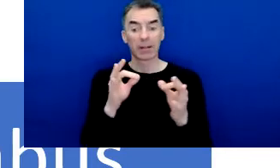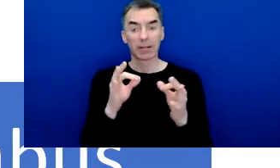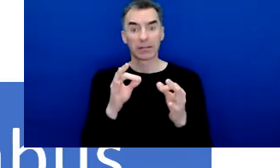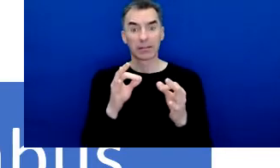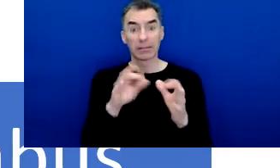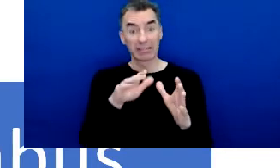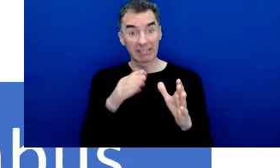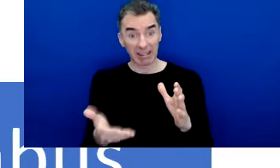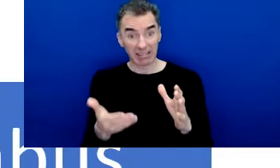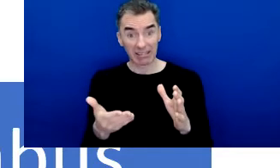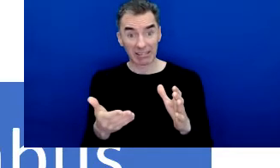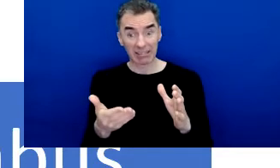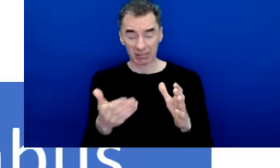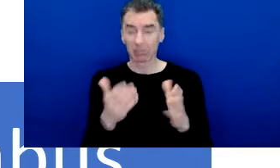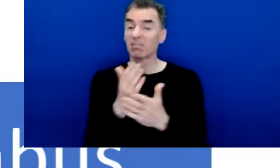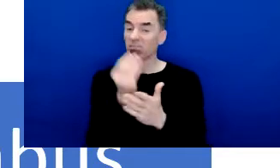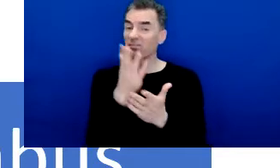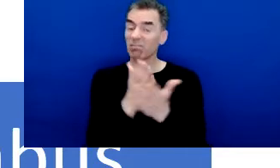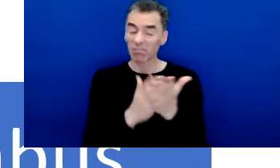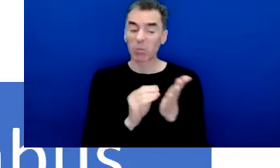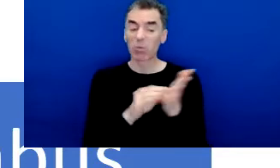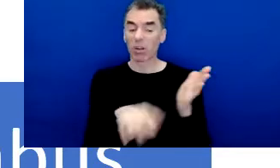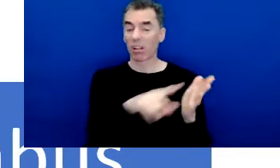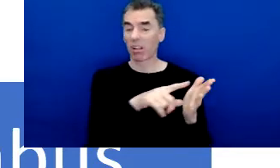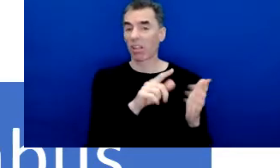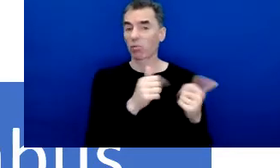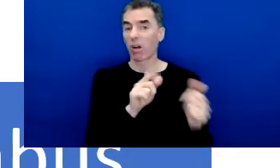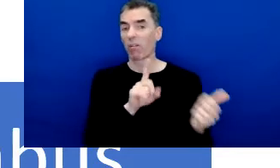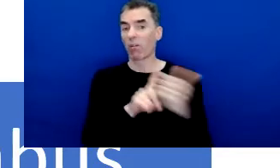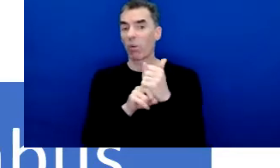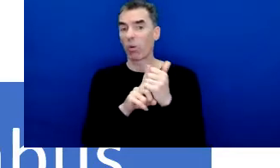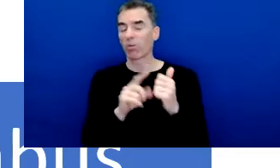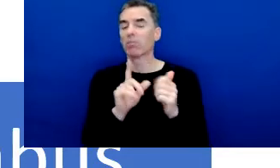students lie to me about deaths in the family. And then it was found out later.